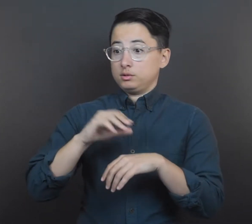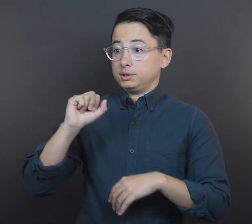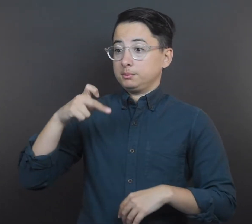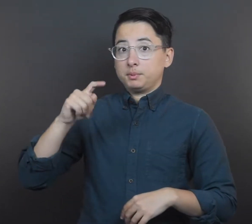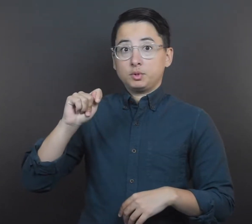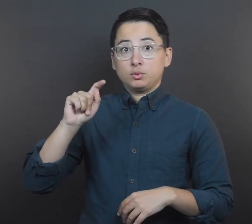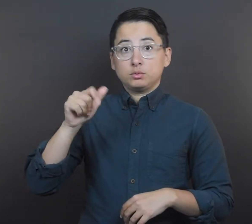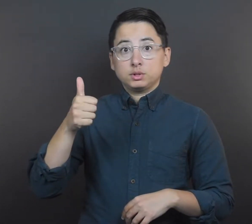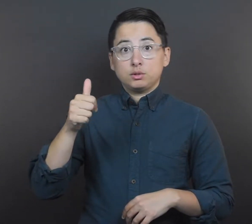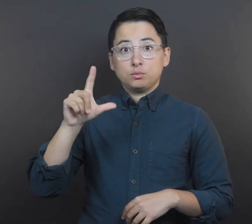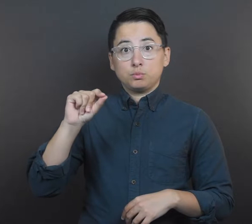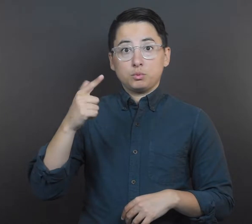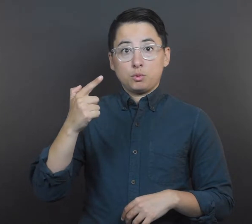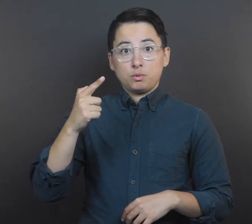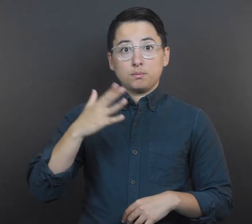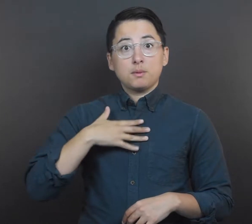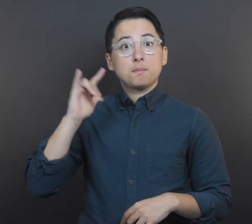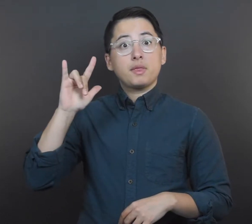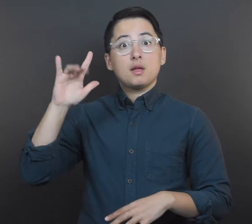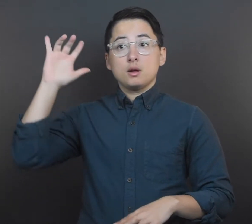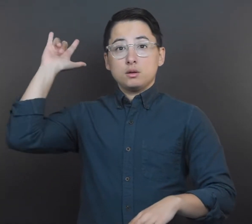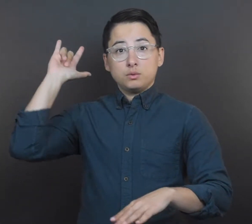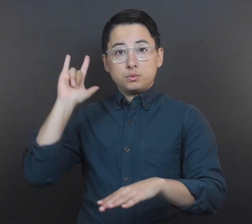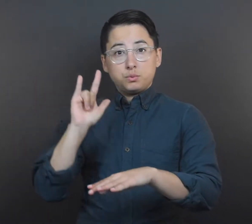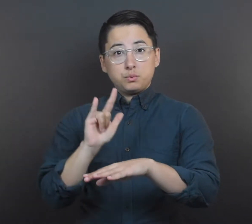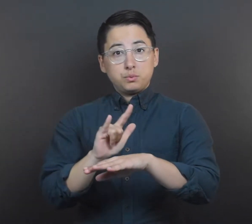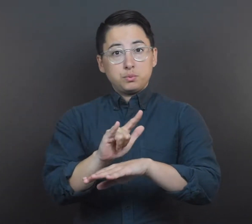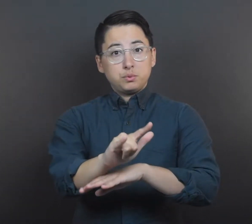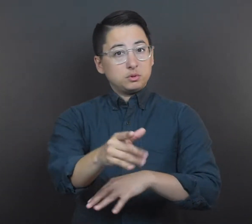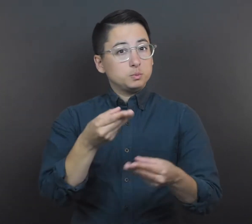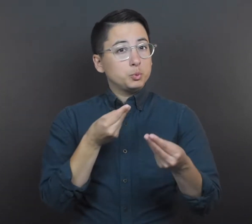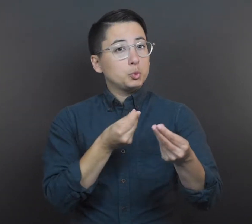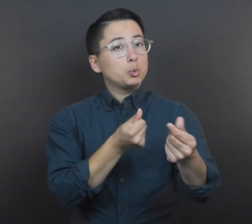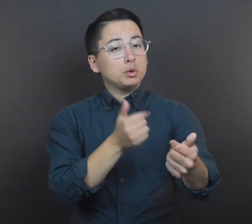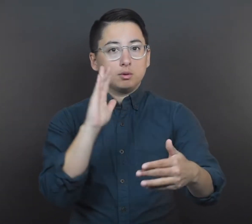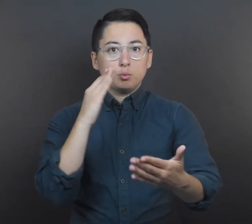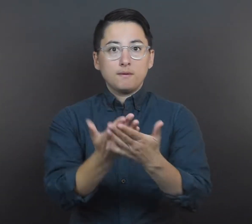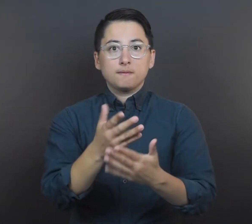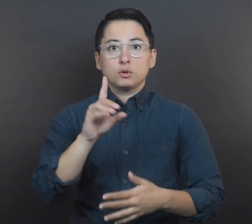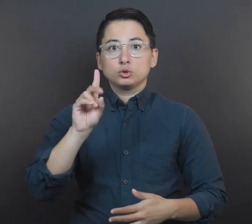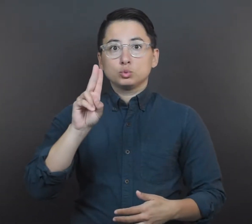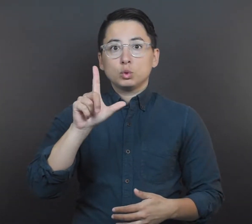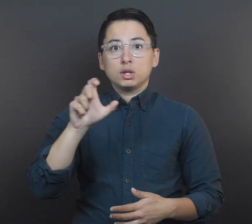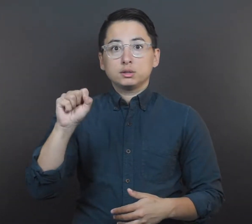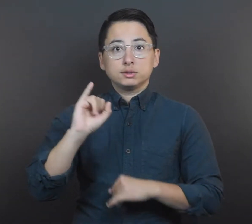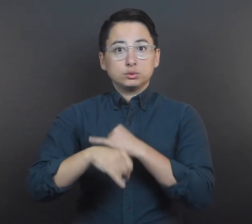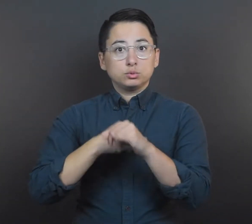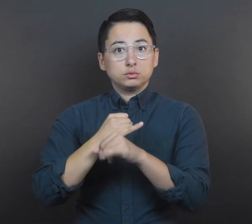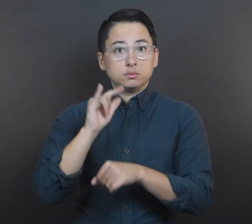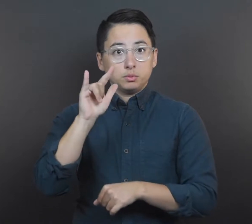“On September 10, 2021, my plane came to a smooth landing at the Washington Dulles